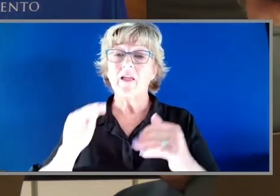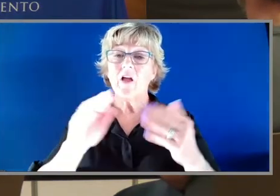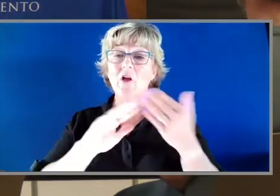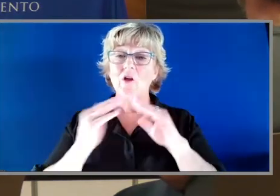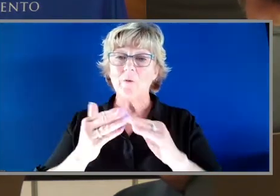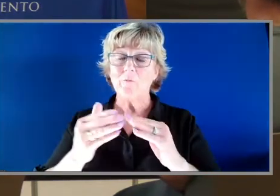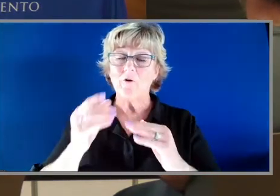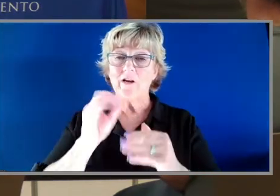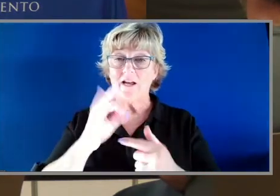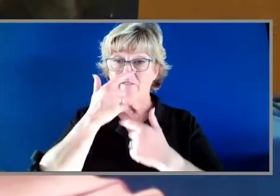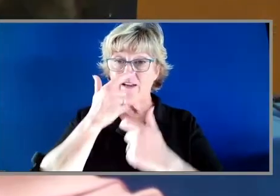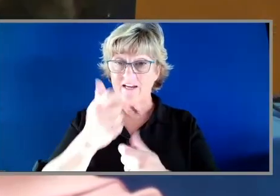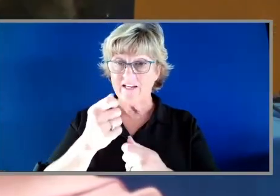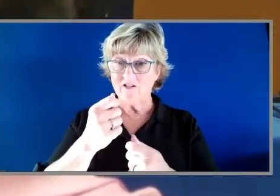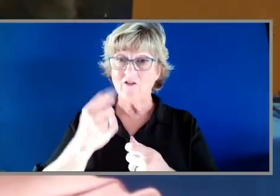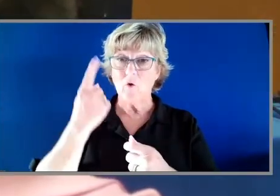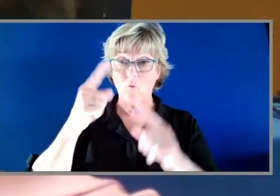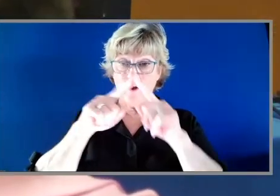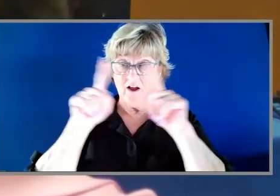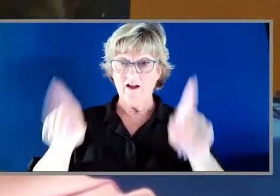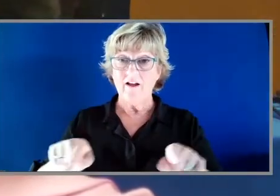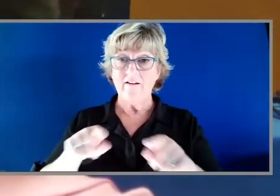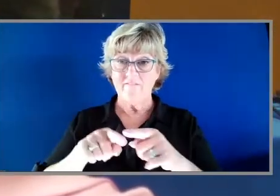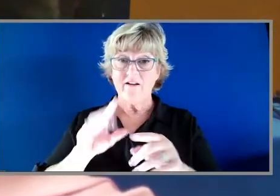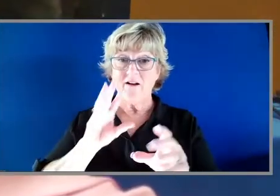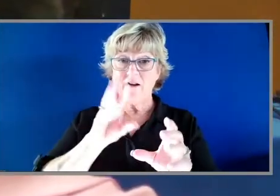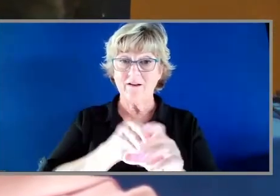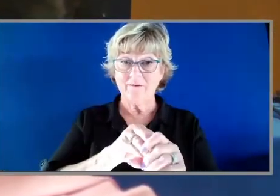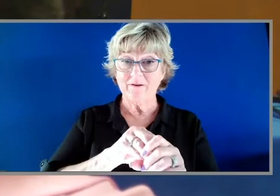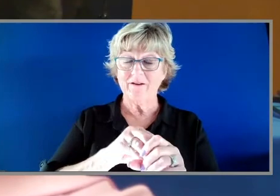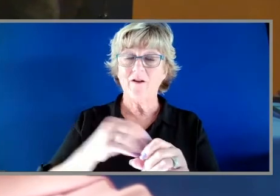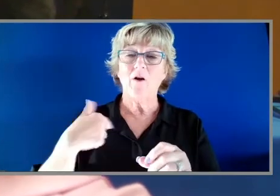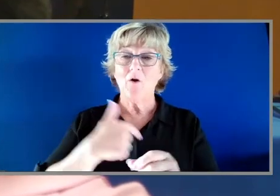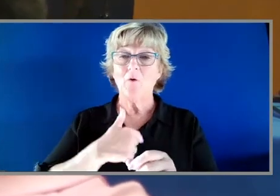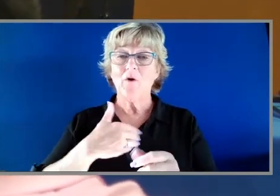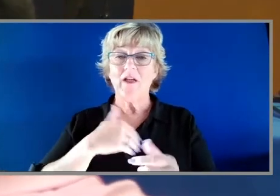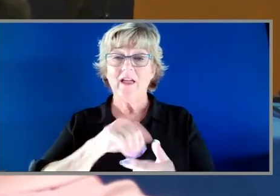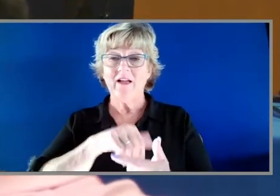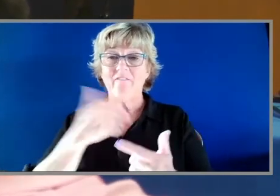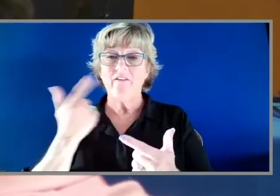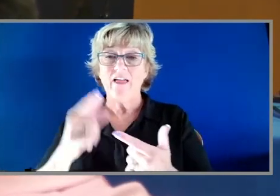Studio: OK, so the community of interest form is one way to participate, we also have some really cool mapping tool options